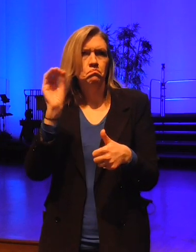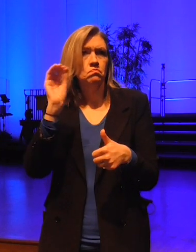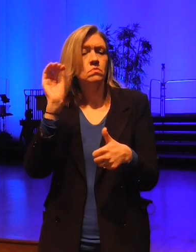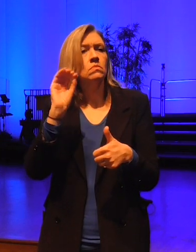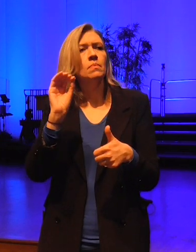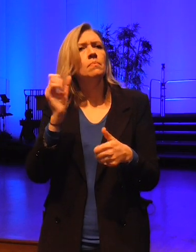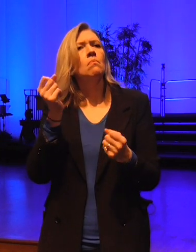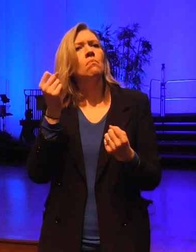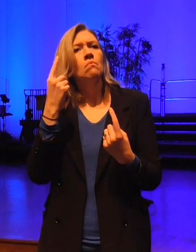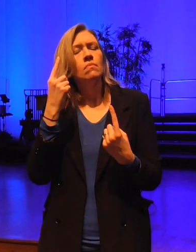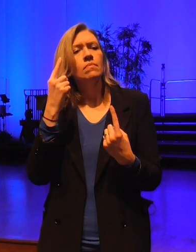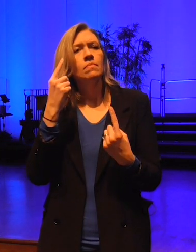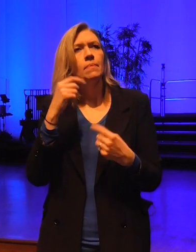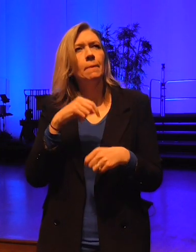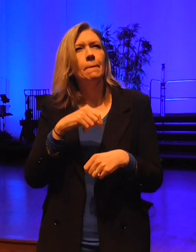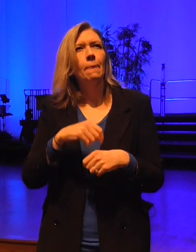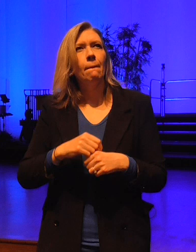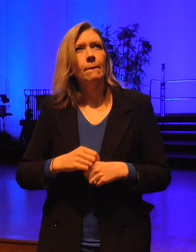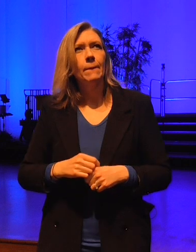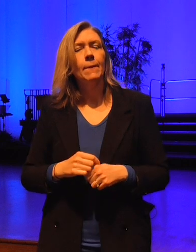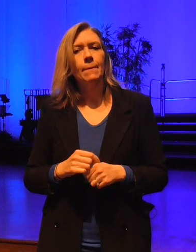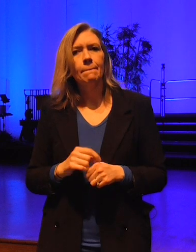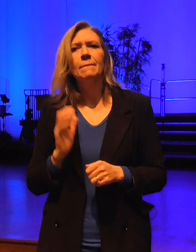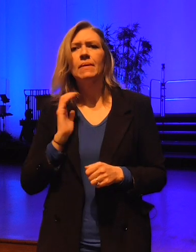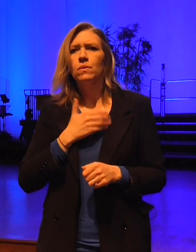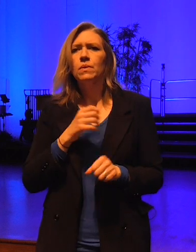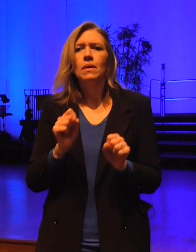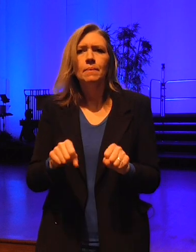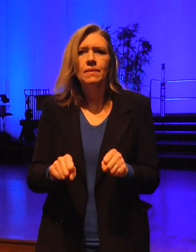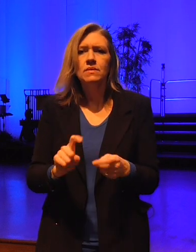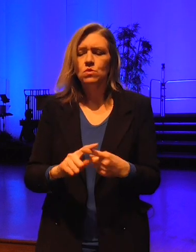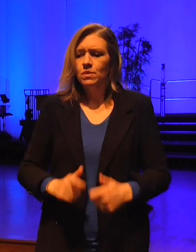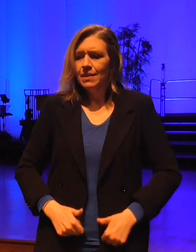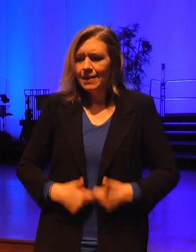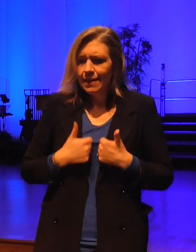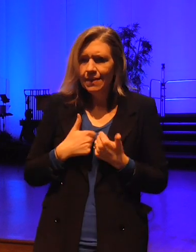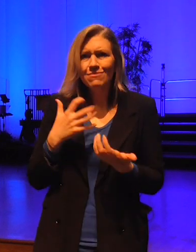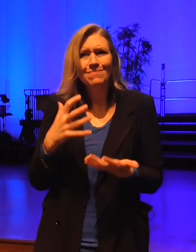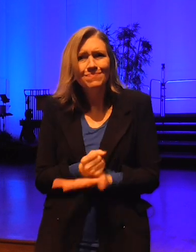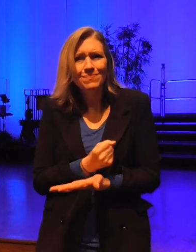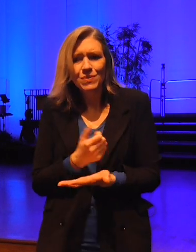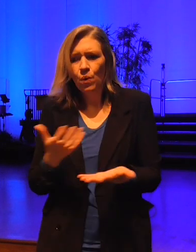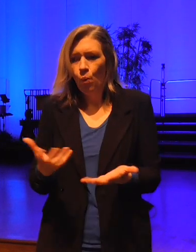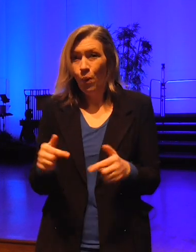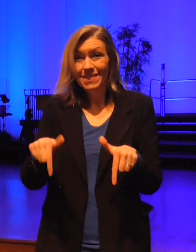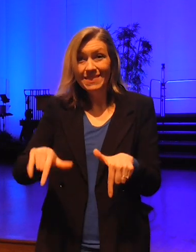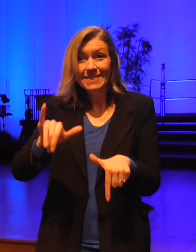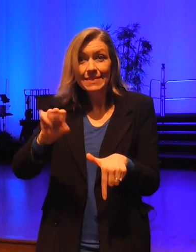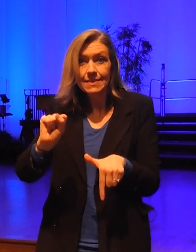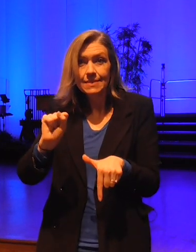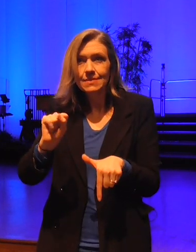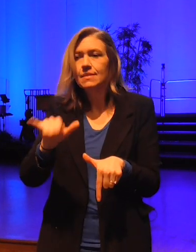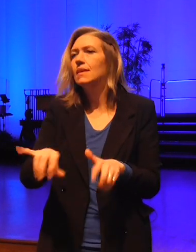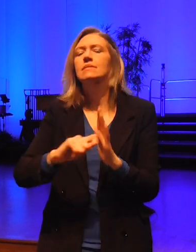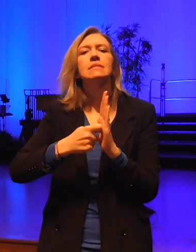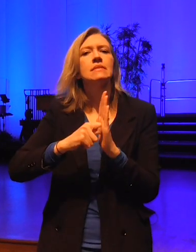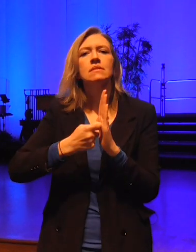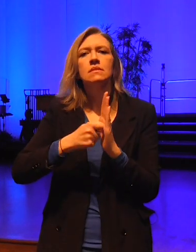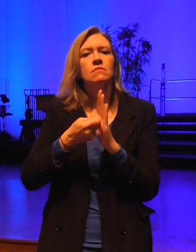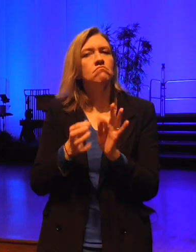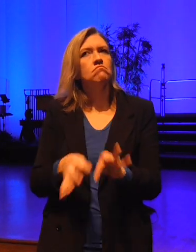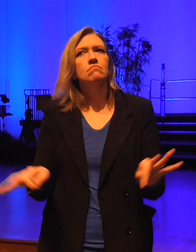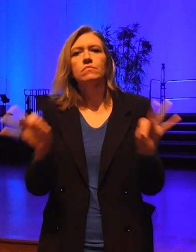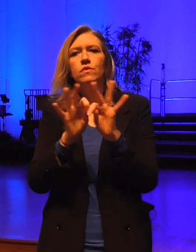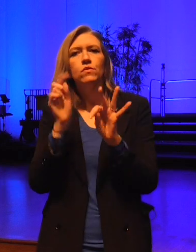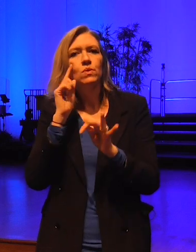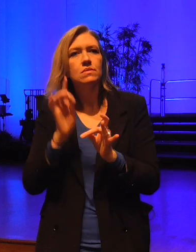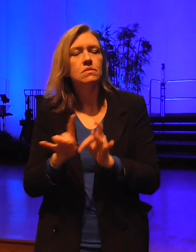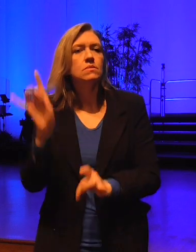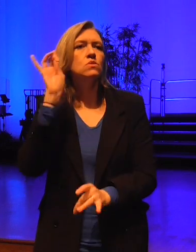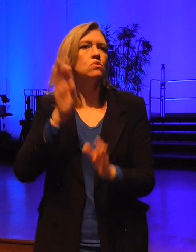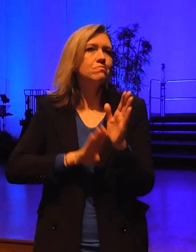ability to live and embrace what is is the key to our spiritual growth and development in all